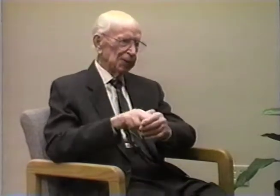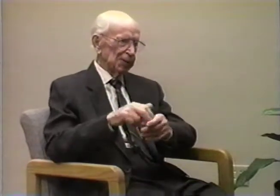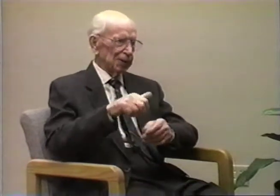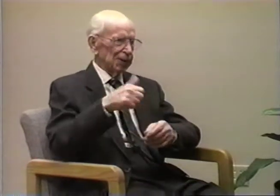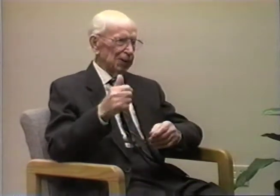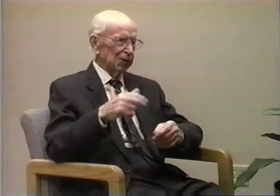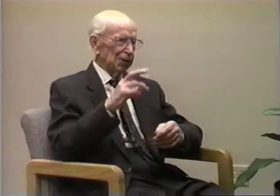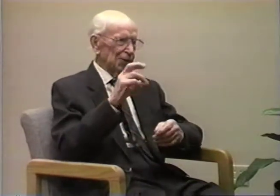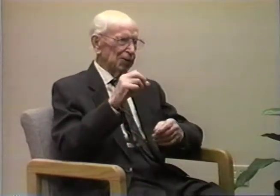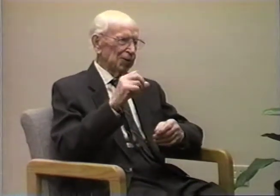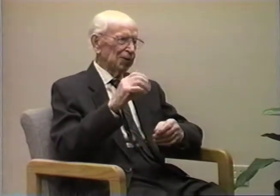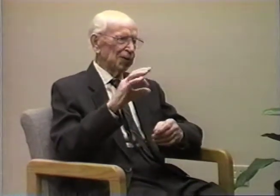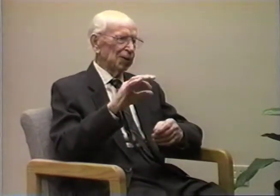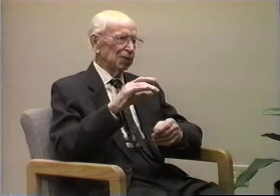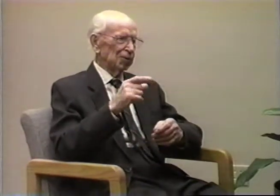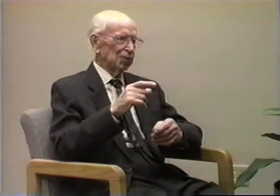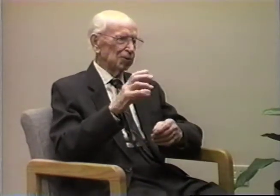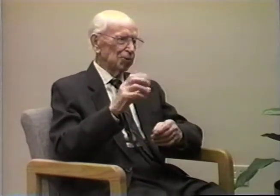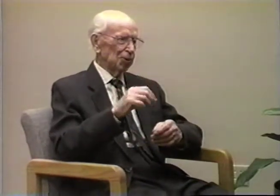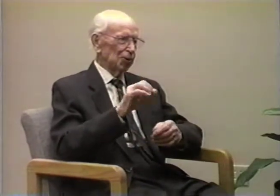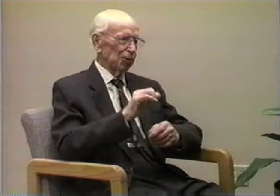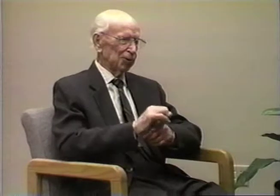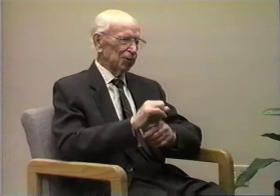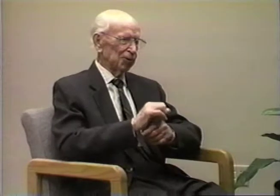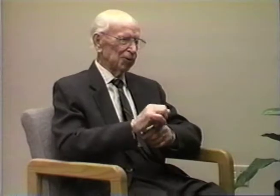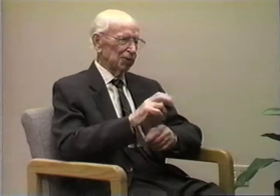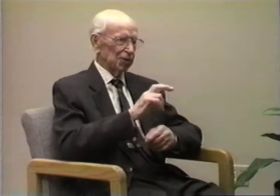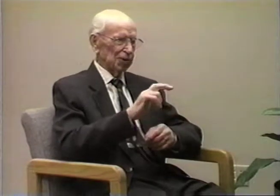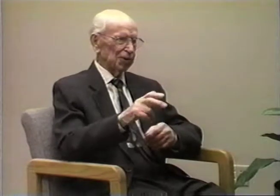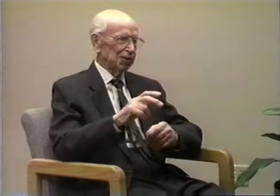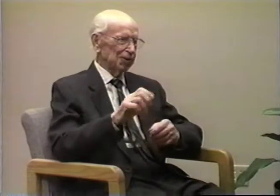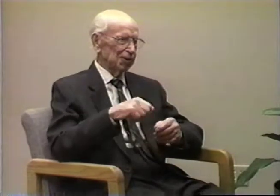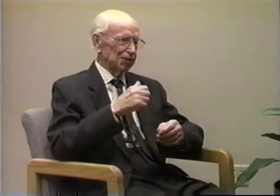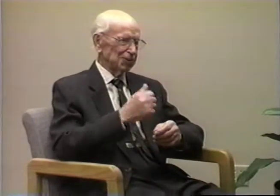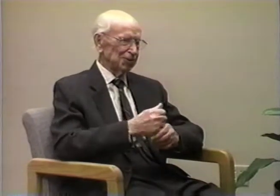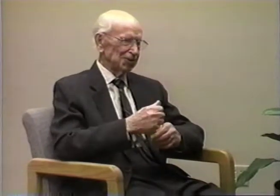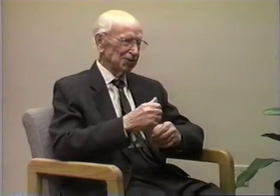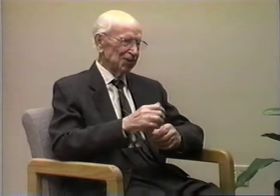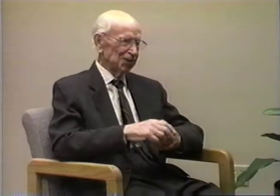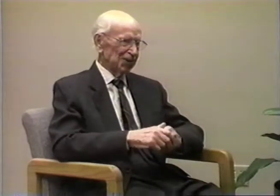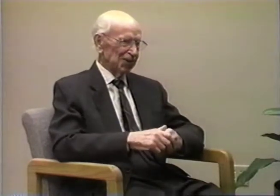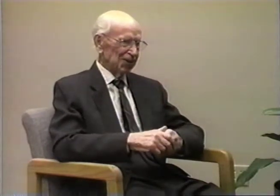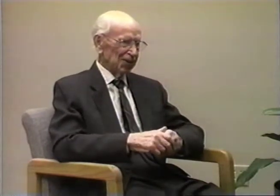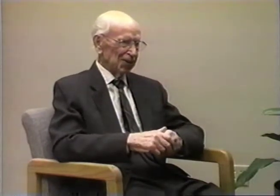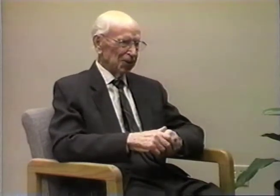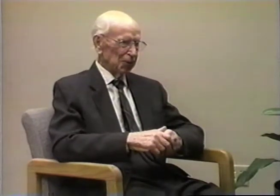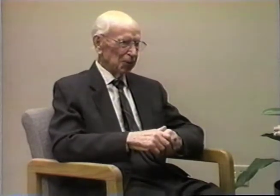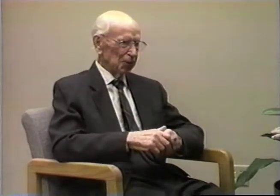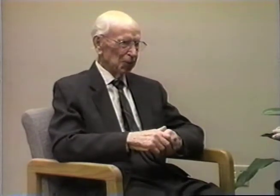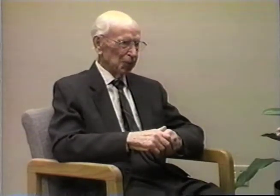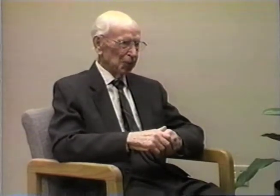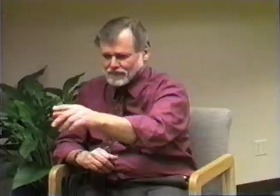I worked with that company for the next thirty years or so.